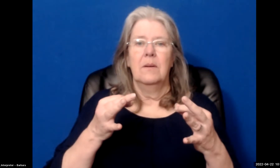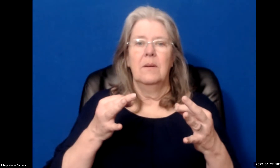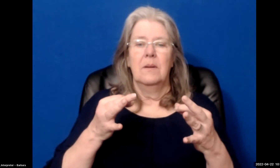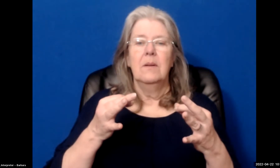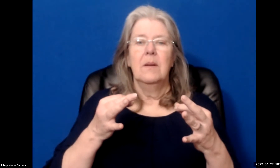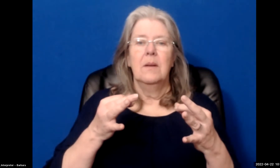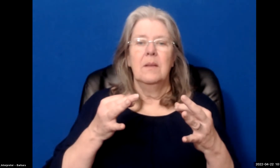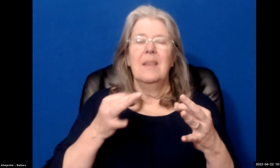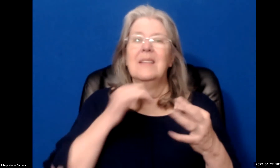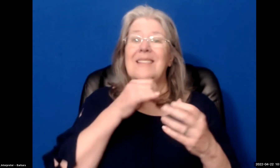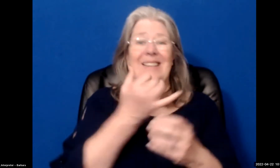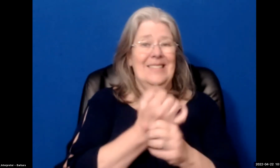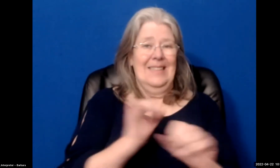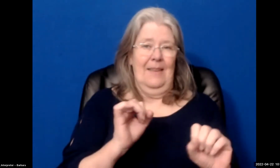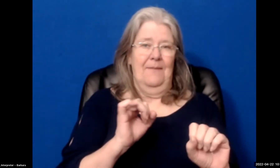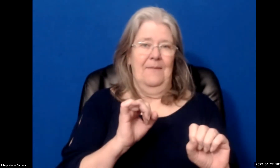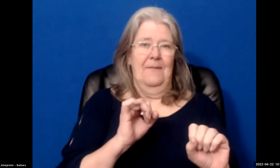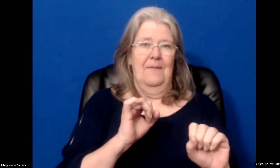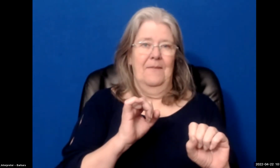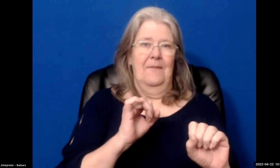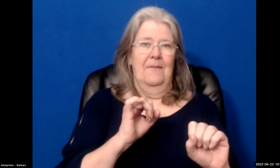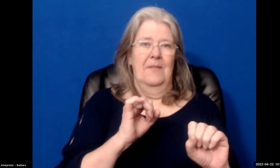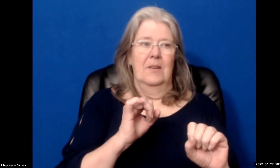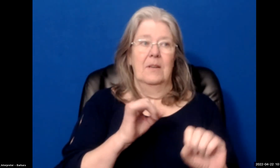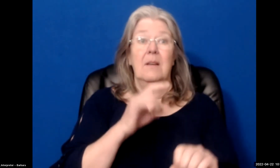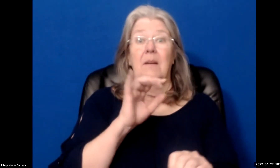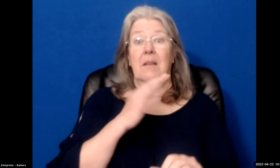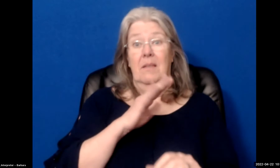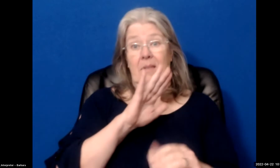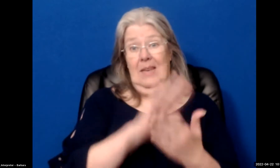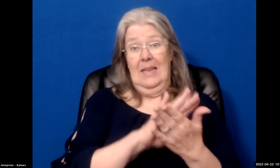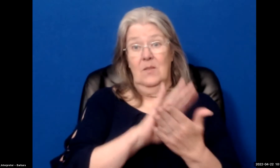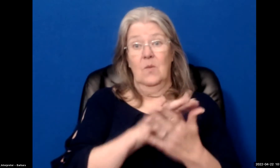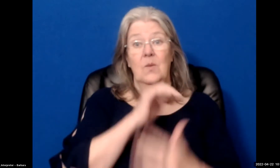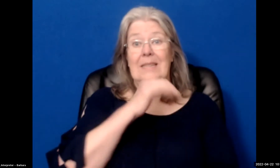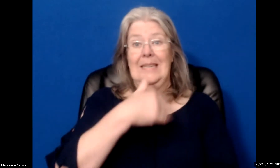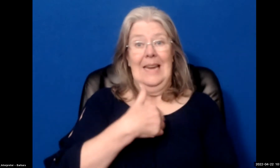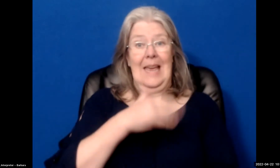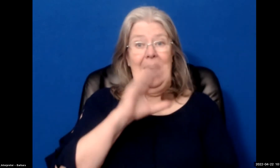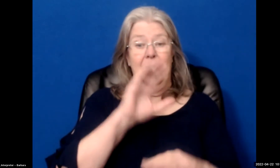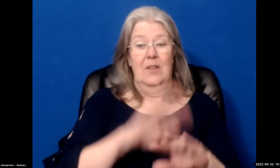enrolled her they did not have an online option, so they enrolled her in an online option.